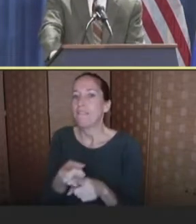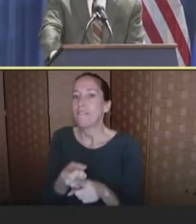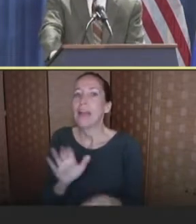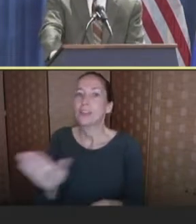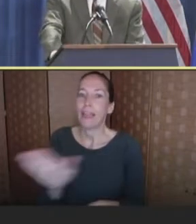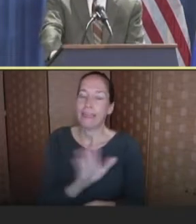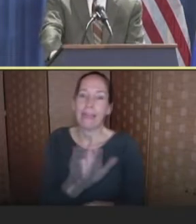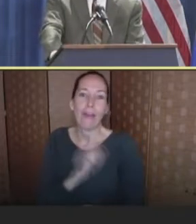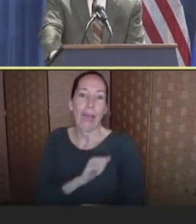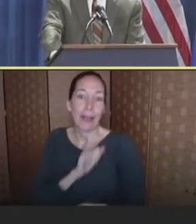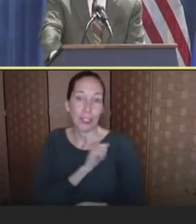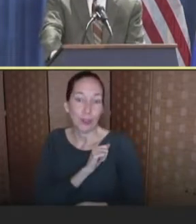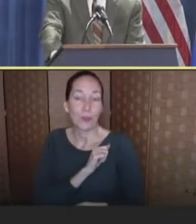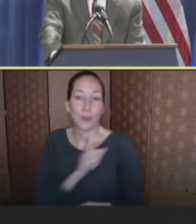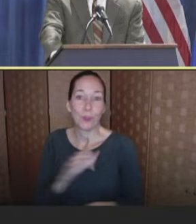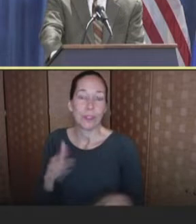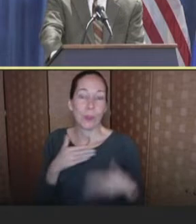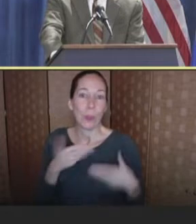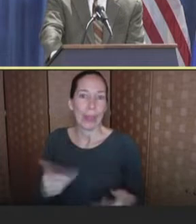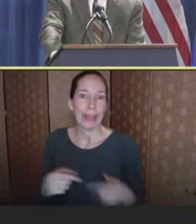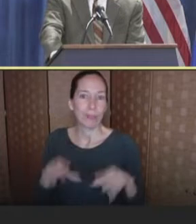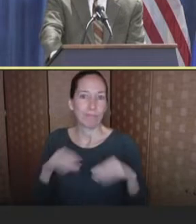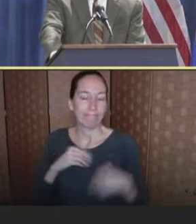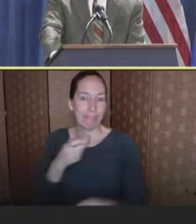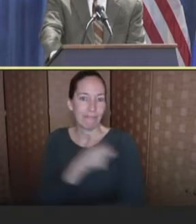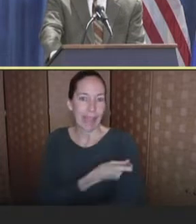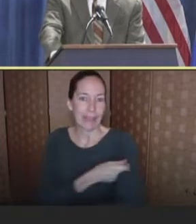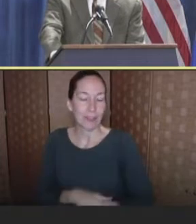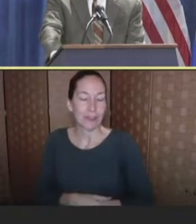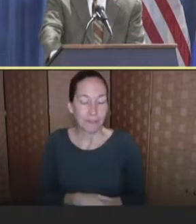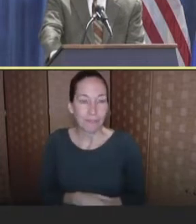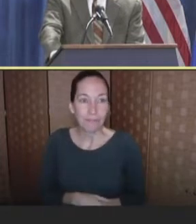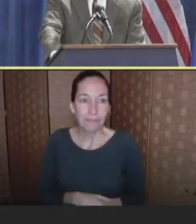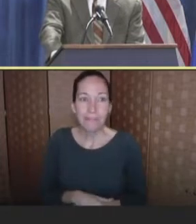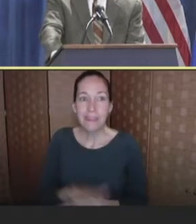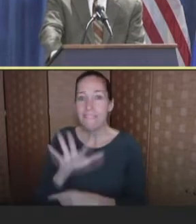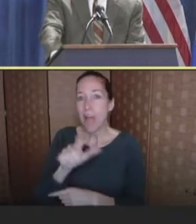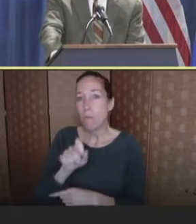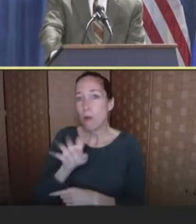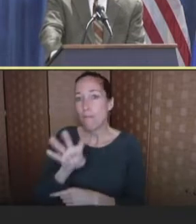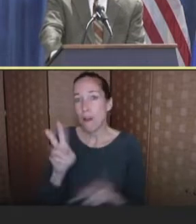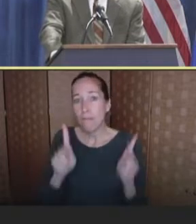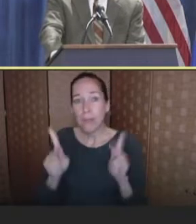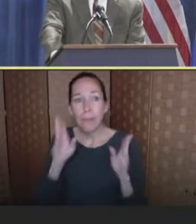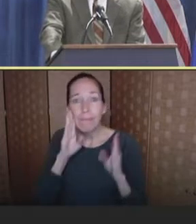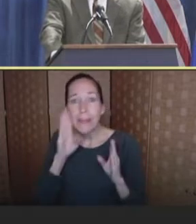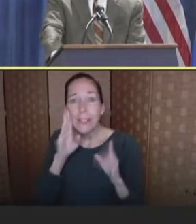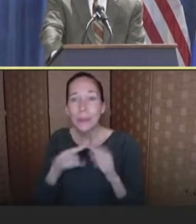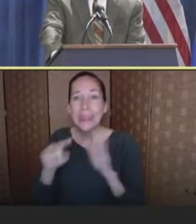As people pay more attention to negative information, the ASH should convene a meeting of experts